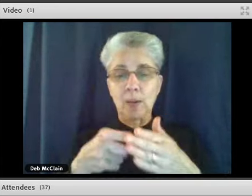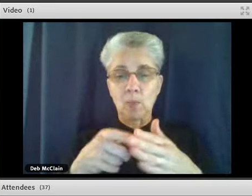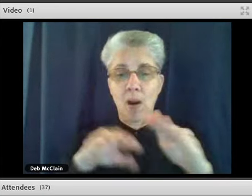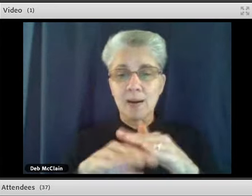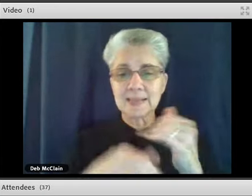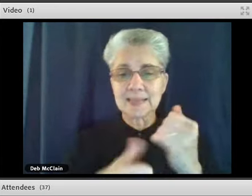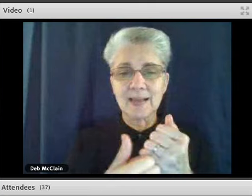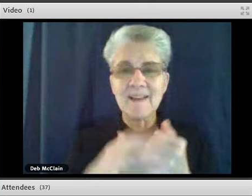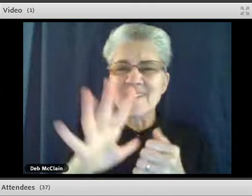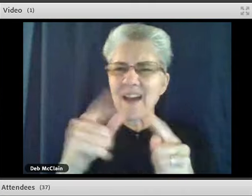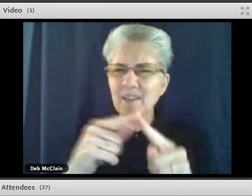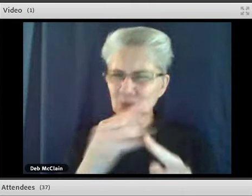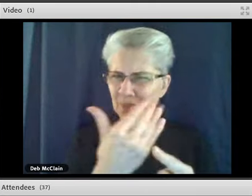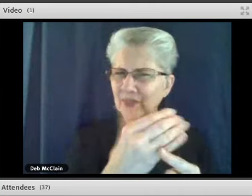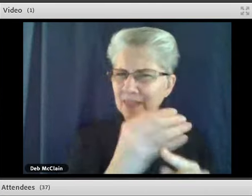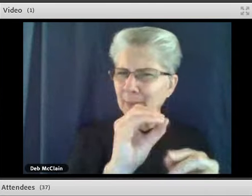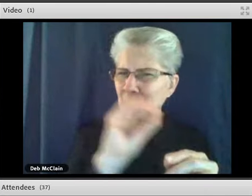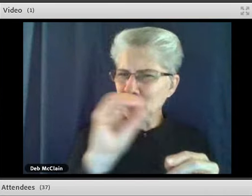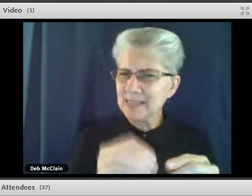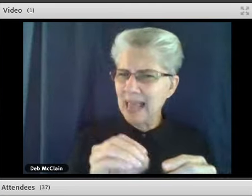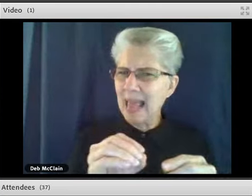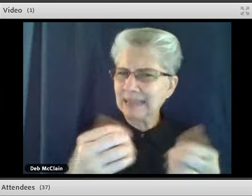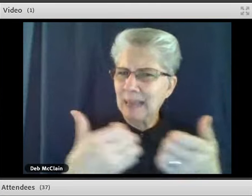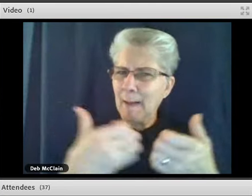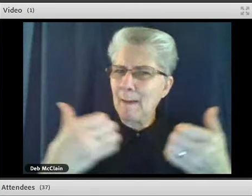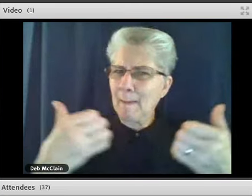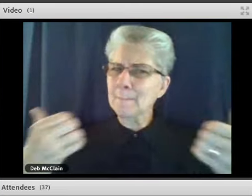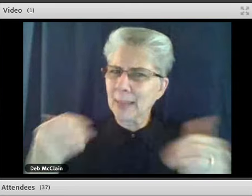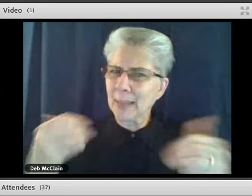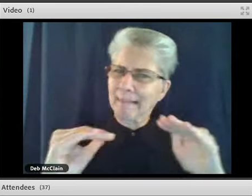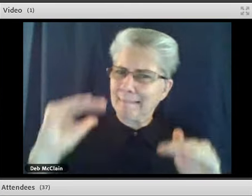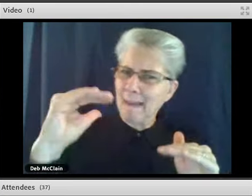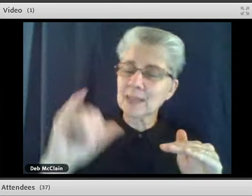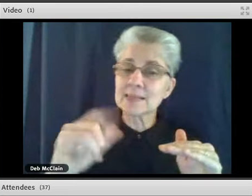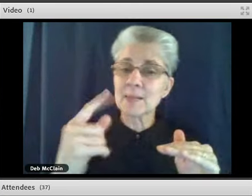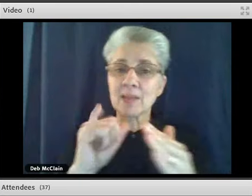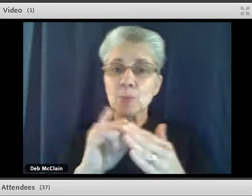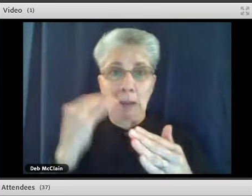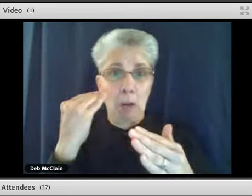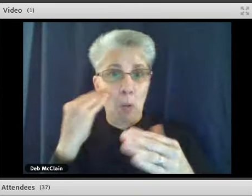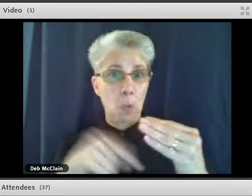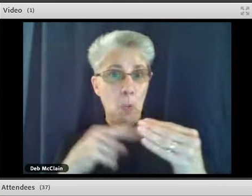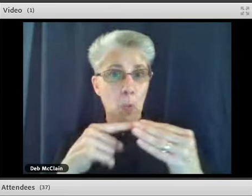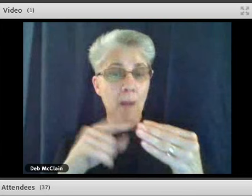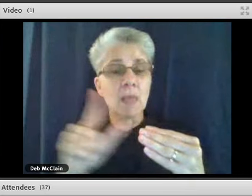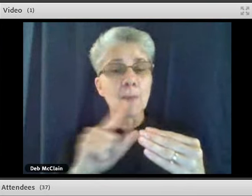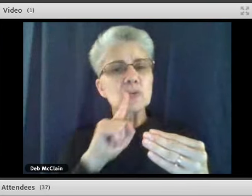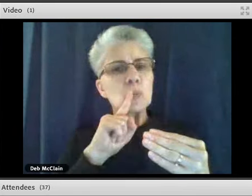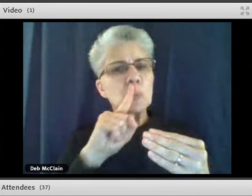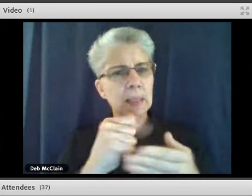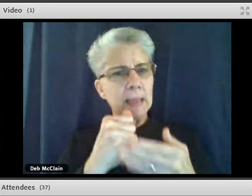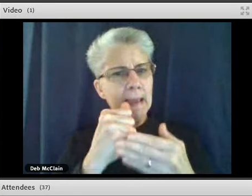and technologies have access to them. 5% to 15% percent. So, that's just something to be aware of.